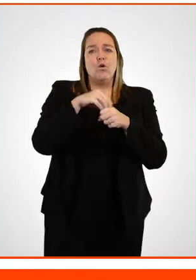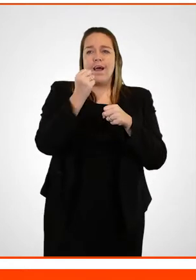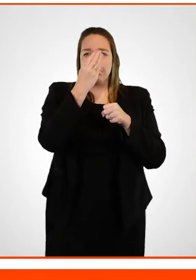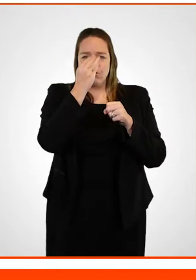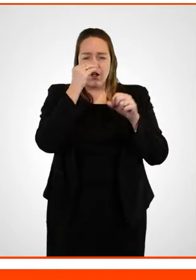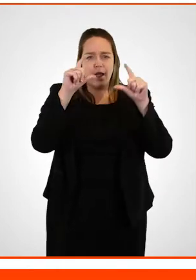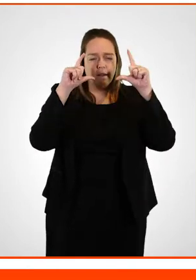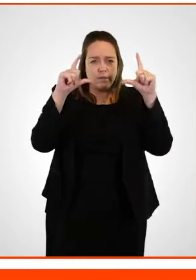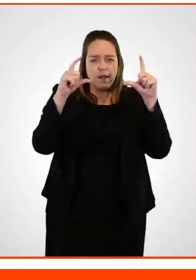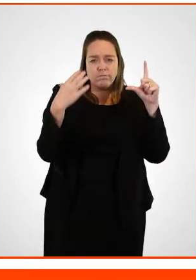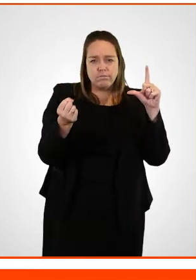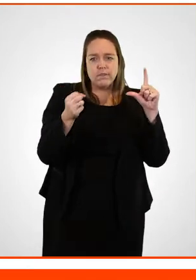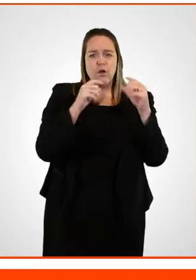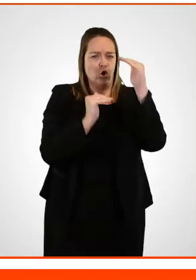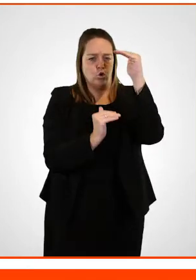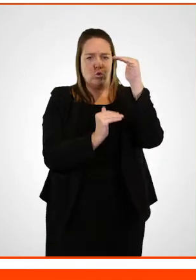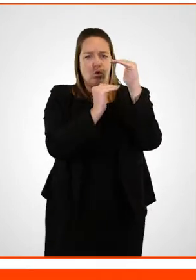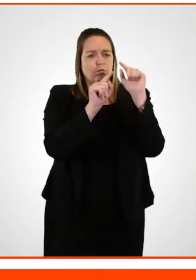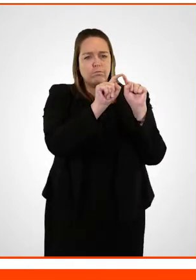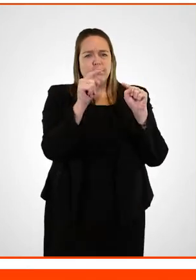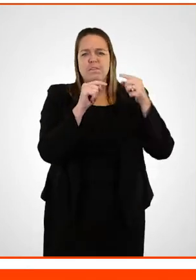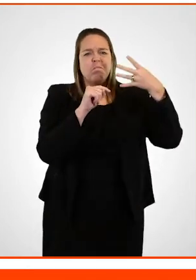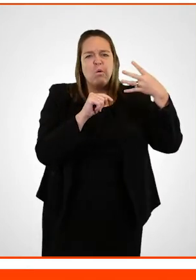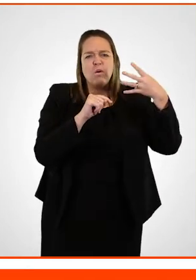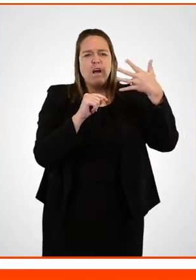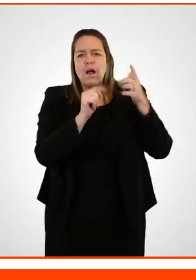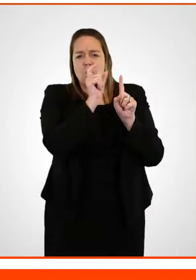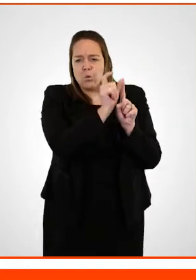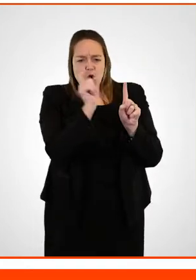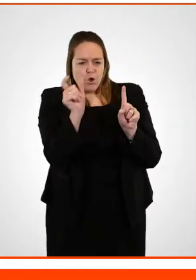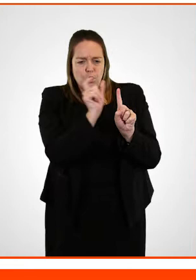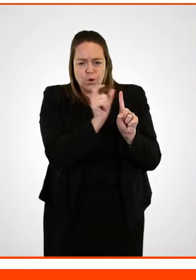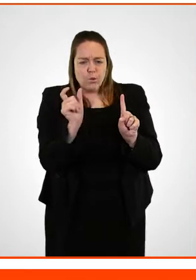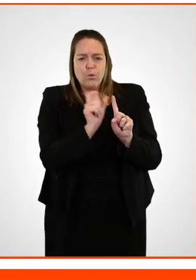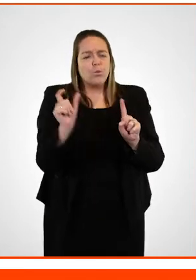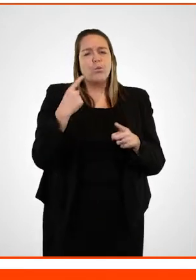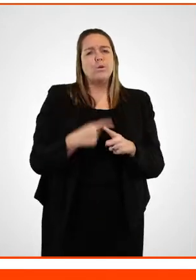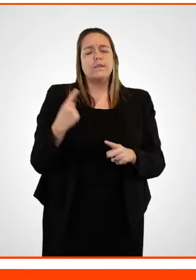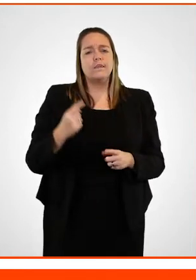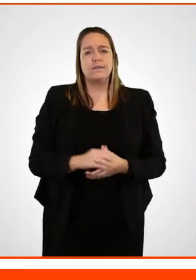and it's very short, four- and five-word sentences and